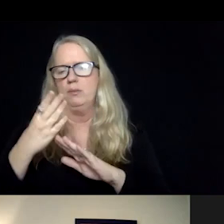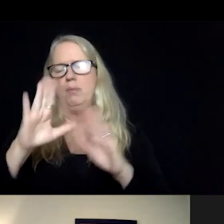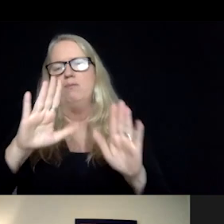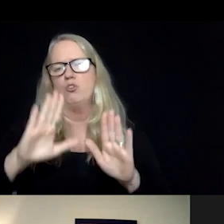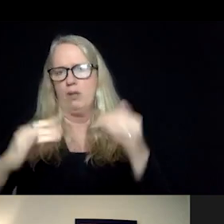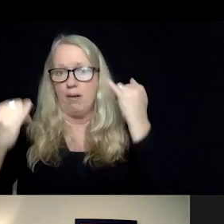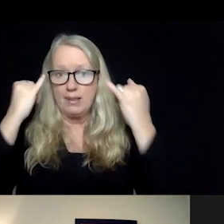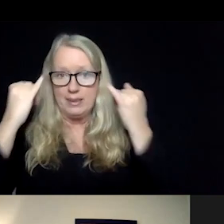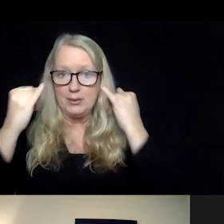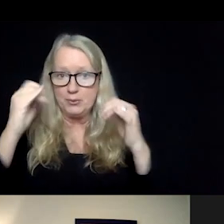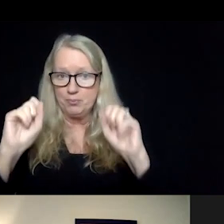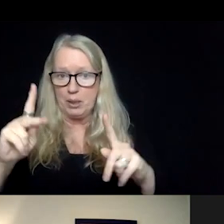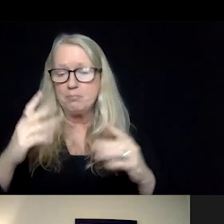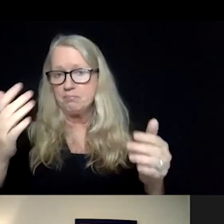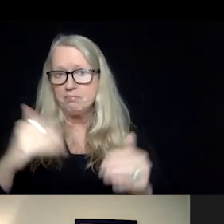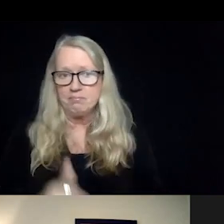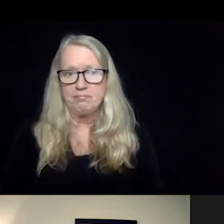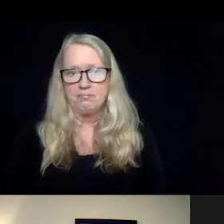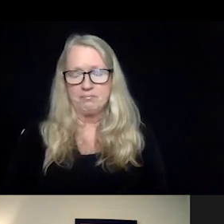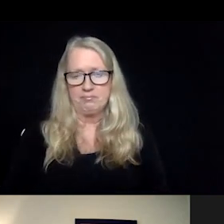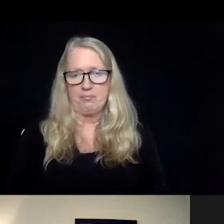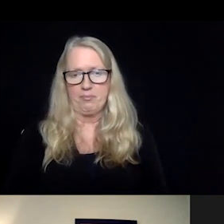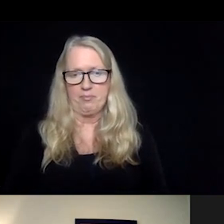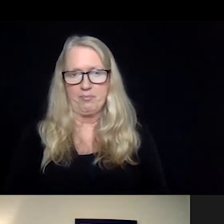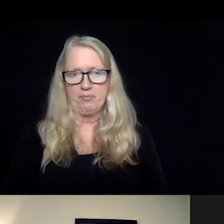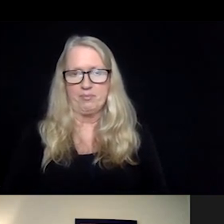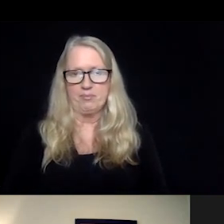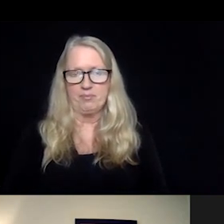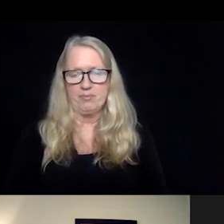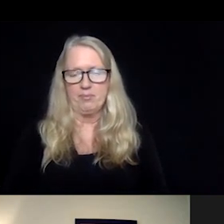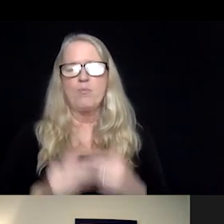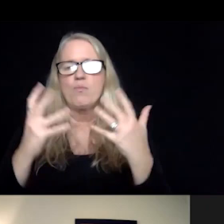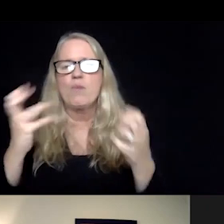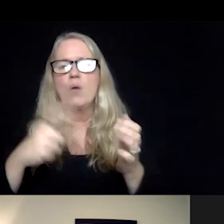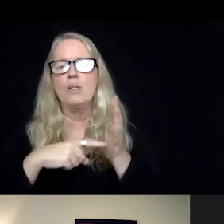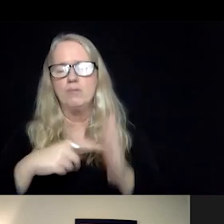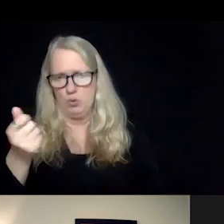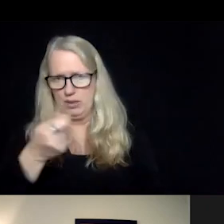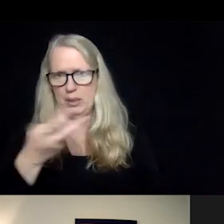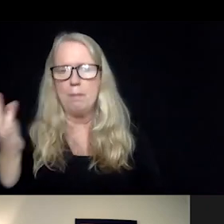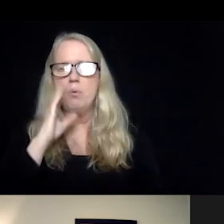NEXT SLIDE. WANT TO FEATURE A COUPLE OF NEWS ARTICLES THIS WEEK.